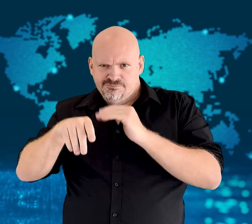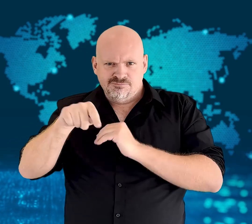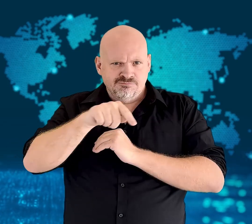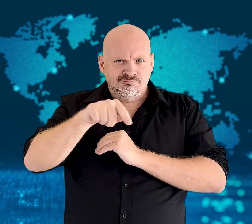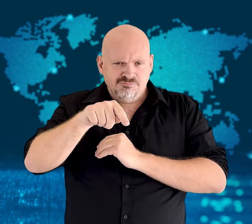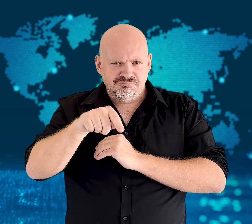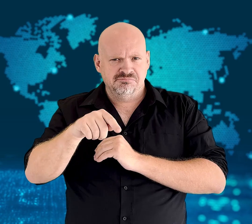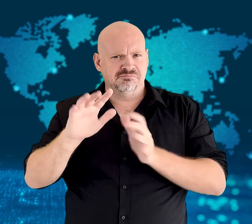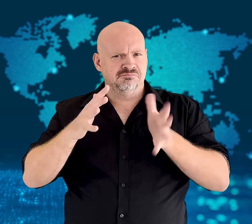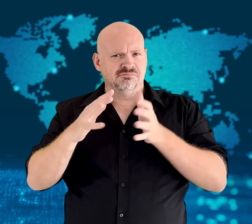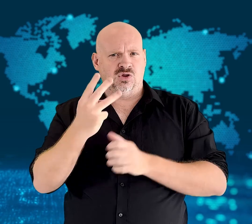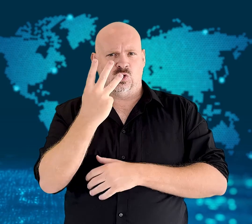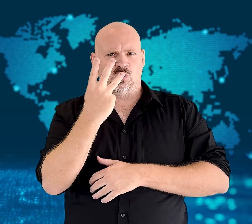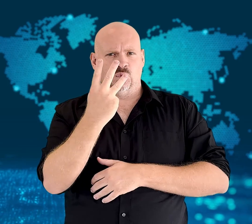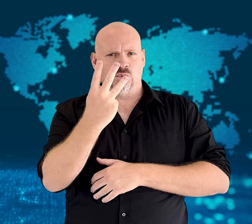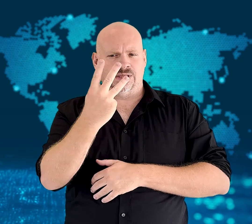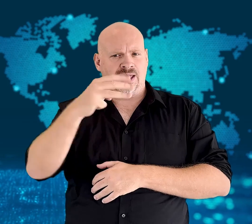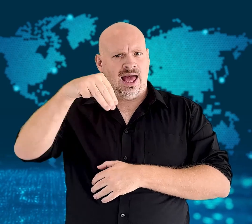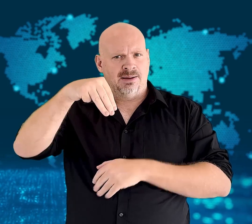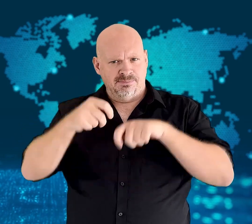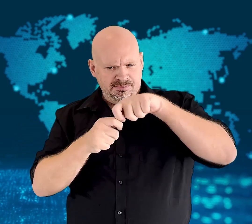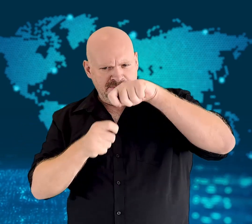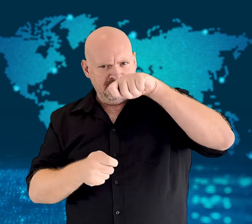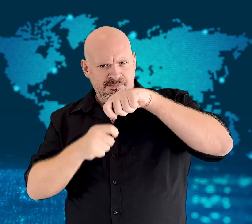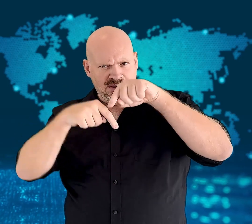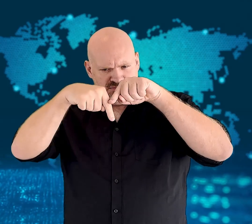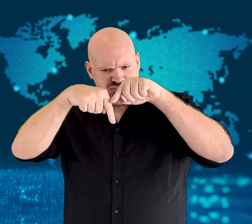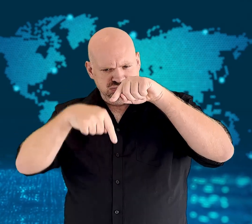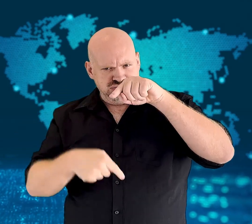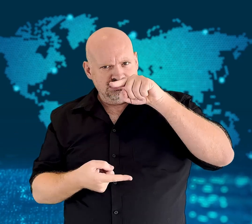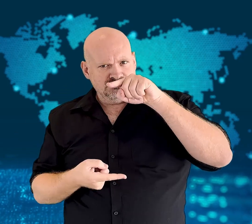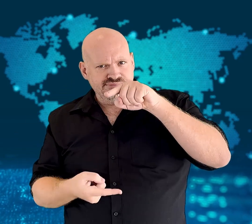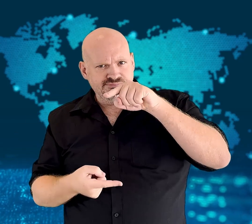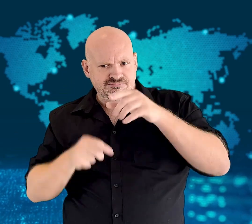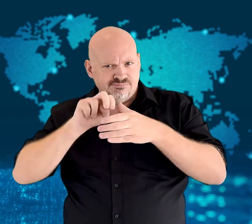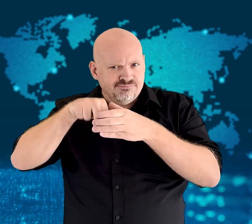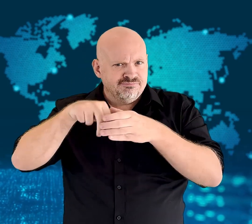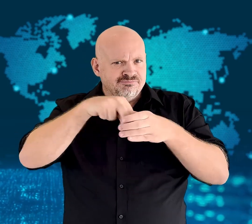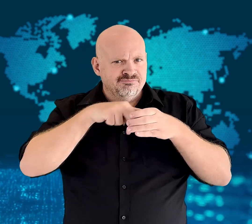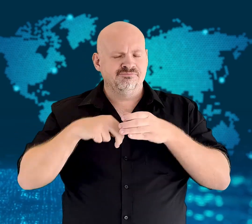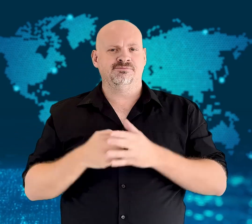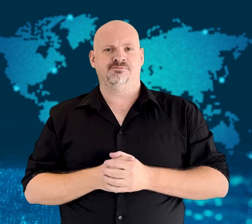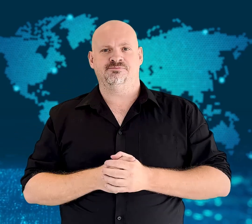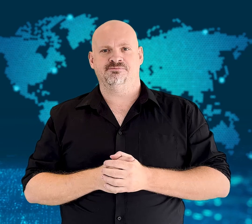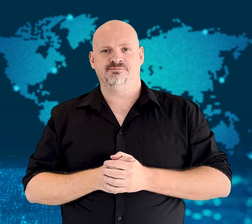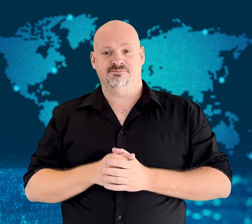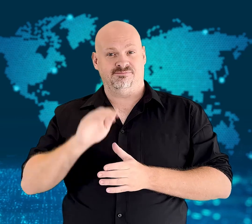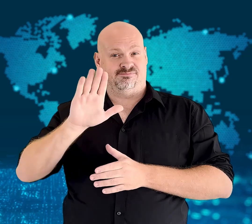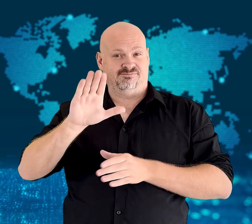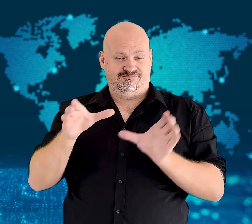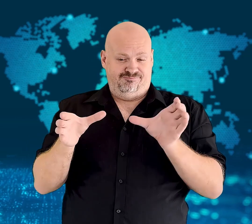members of the tribe to take their land.